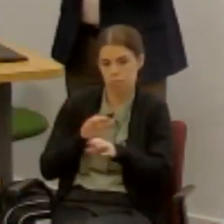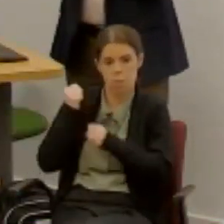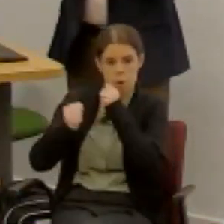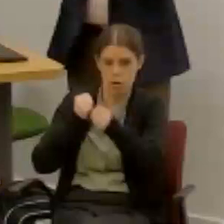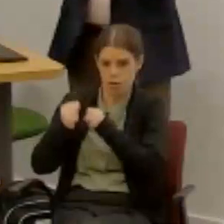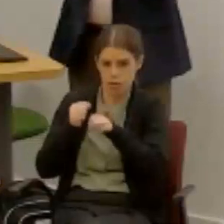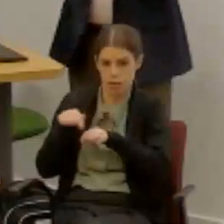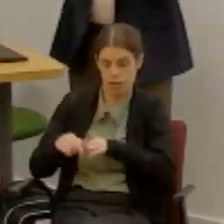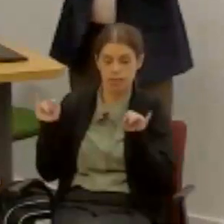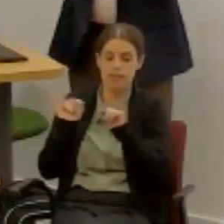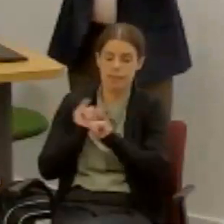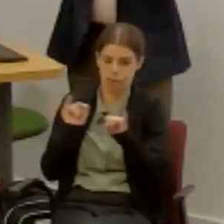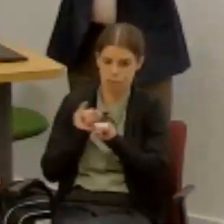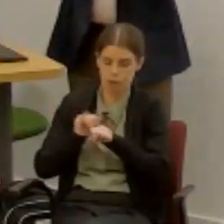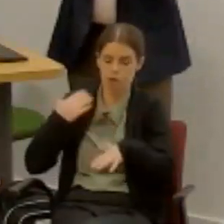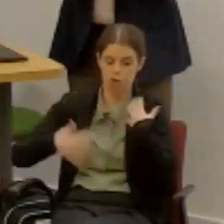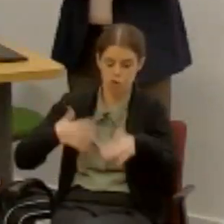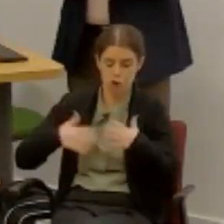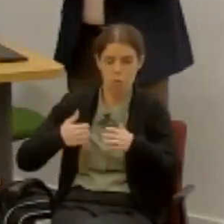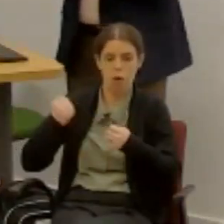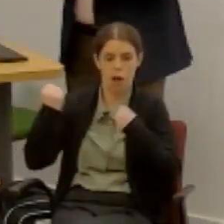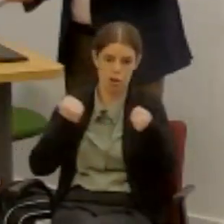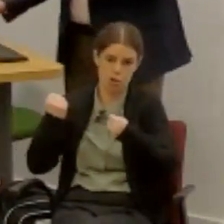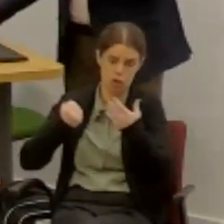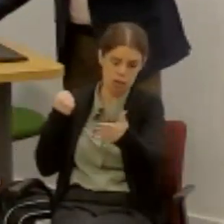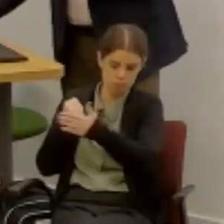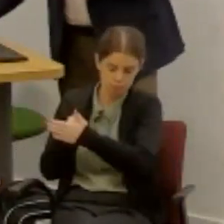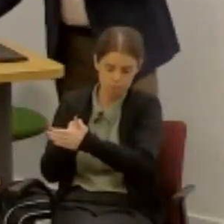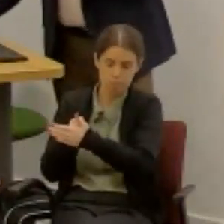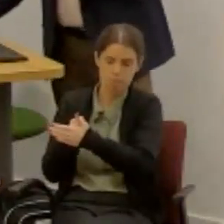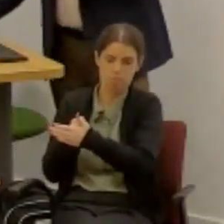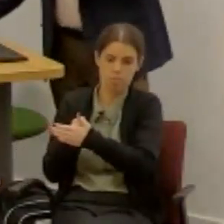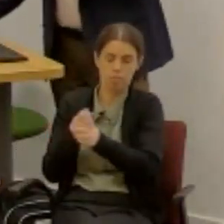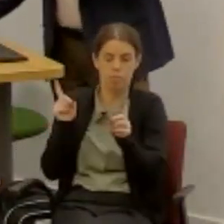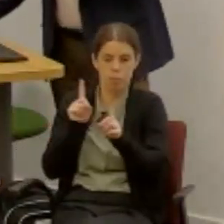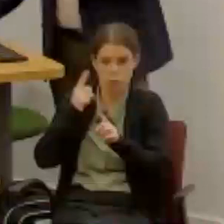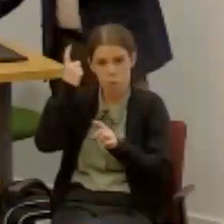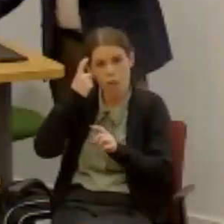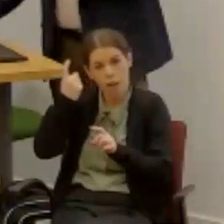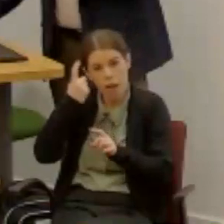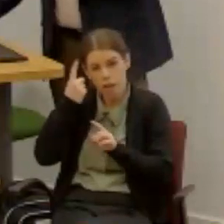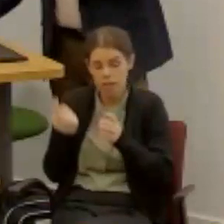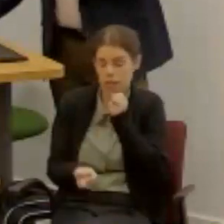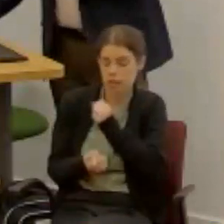This is a severe trauma road traffic, accident type. and what we think is happening behind